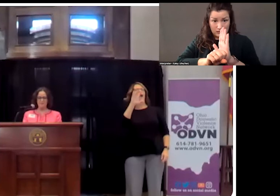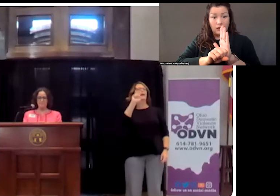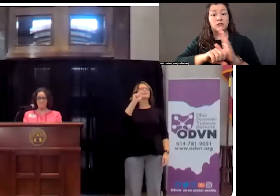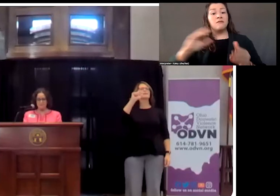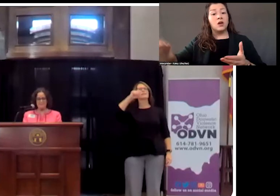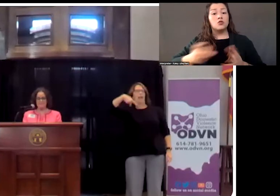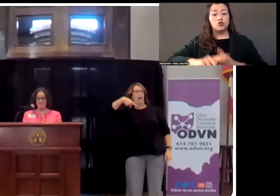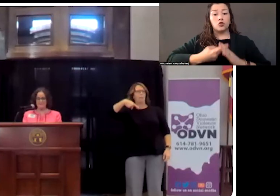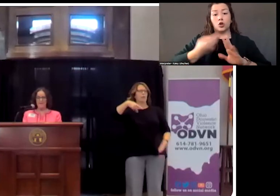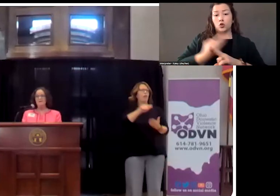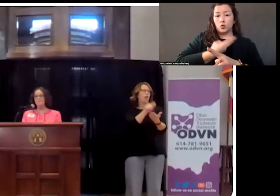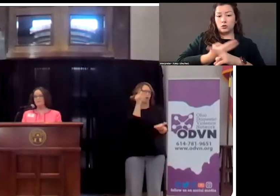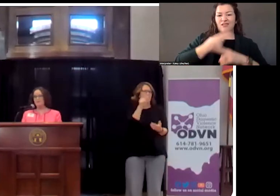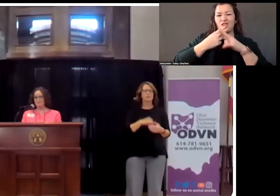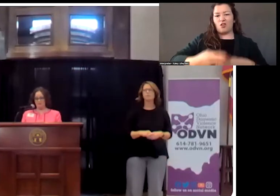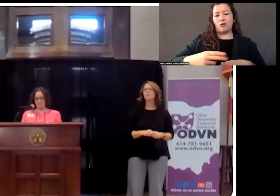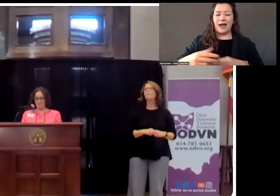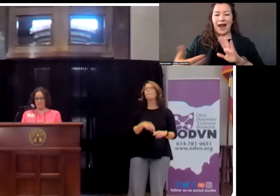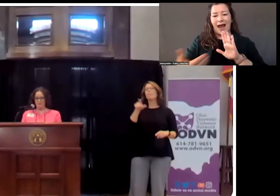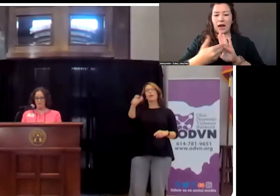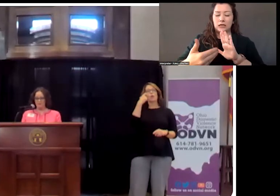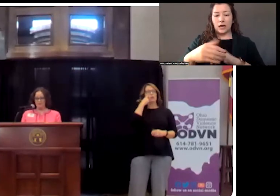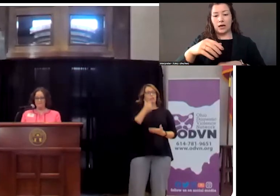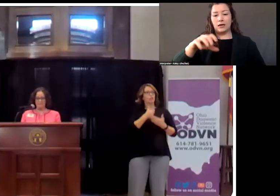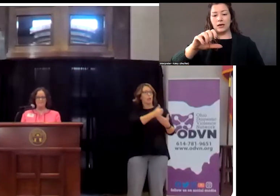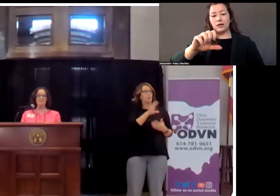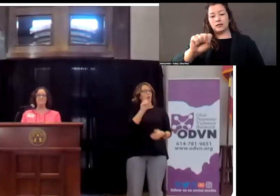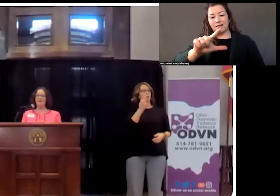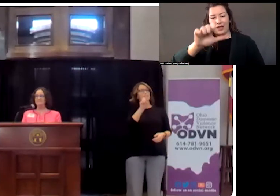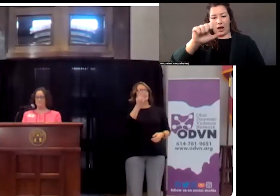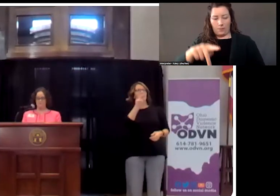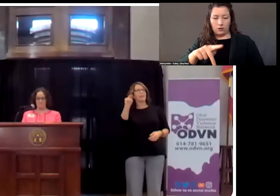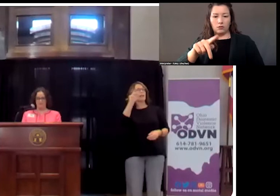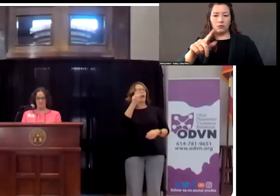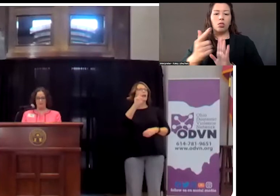Most recently, Bridget helped ODVN organize opposition to House Bill 508,